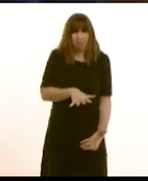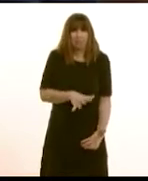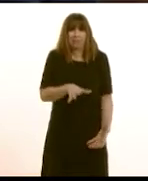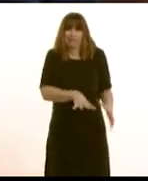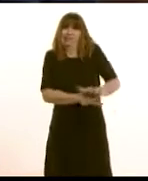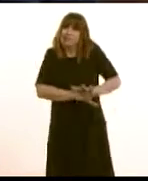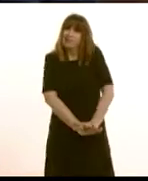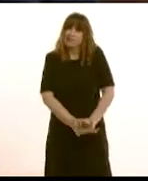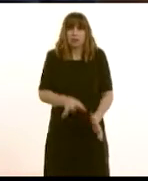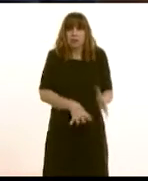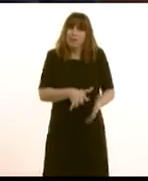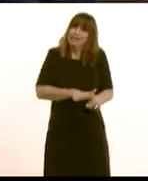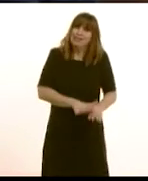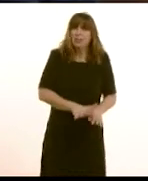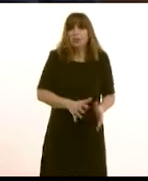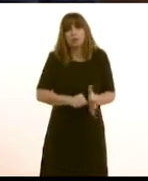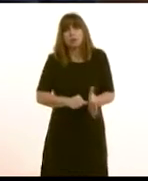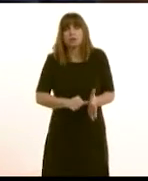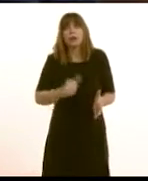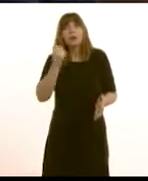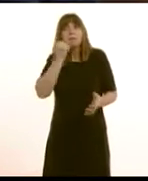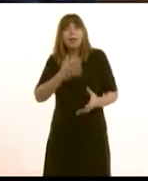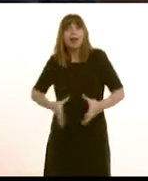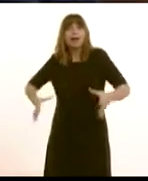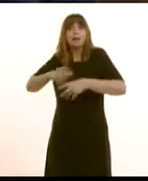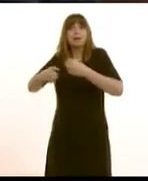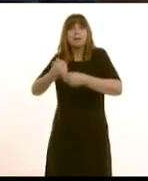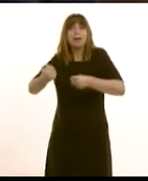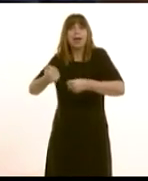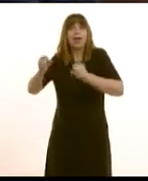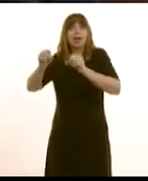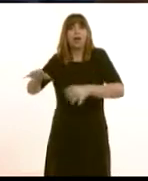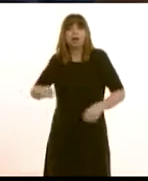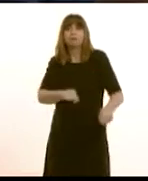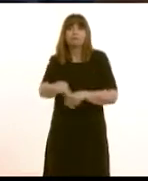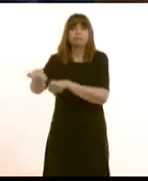to the idea that when it comes to the black bag collection, most things have already been